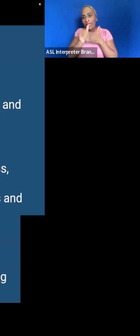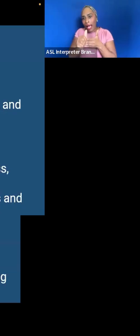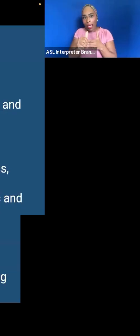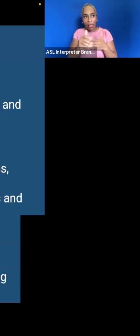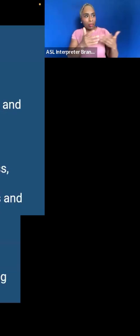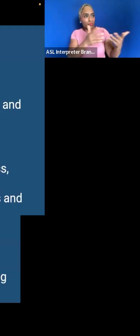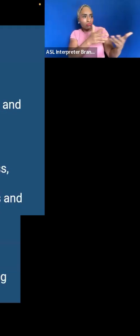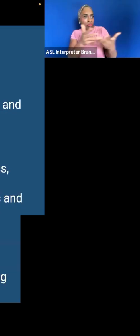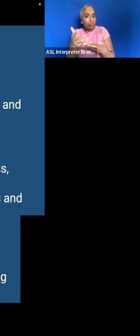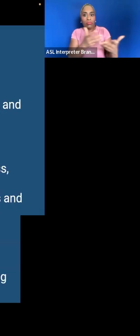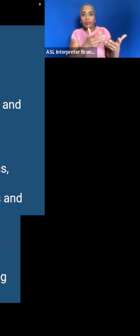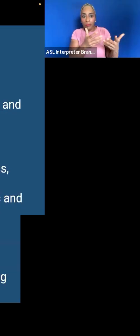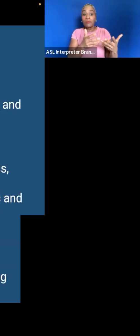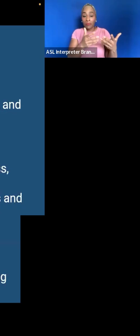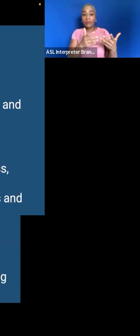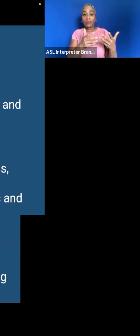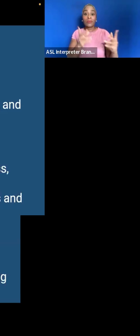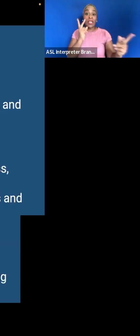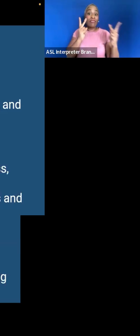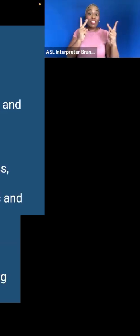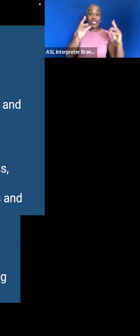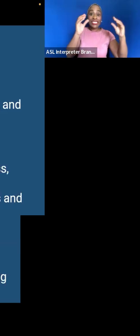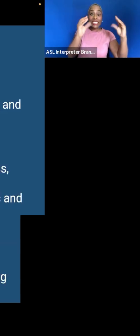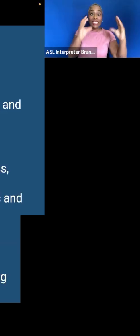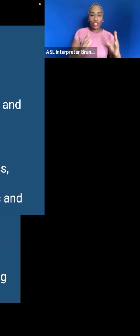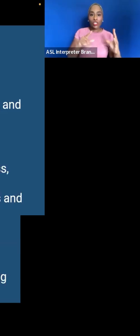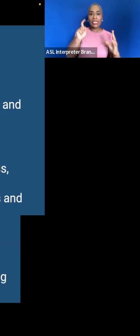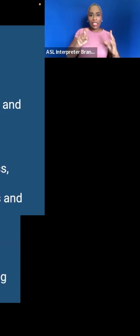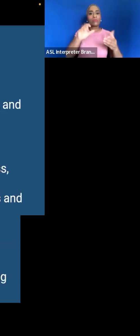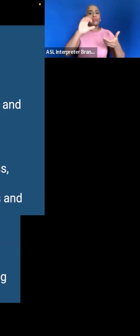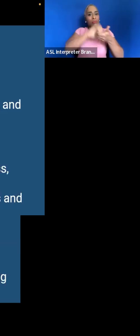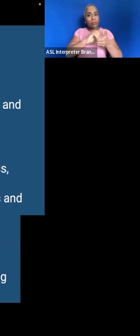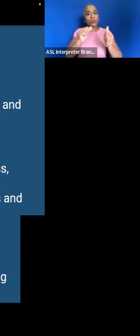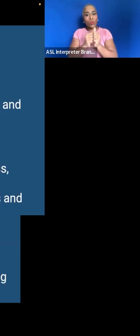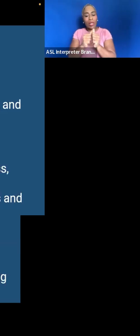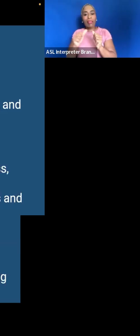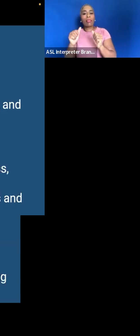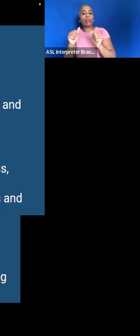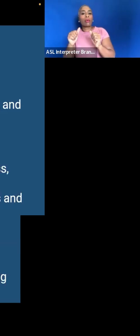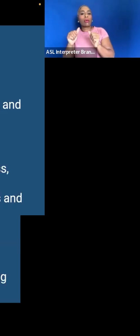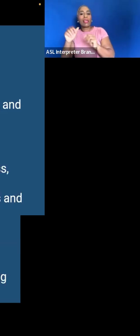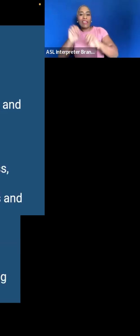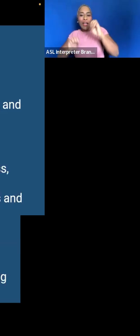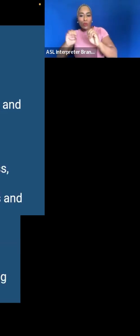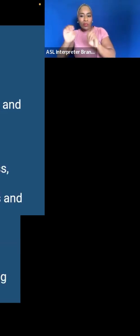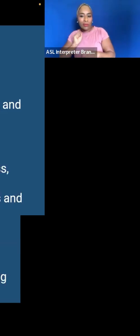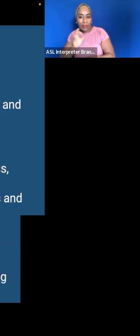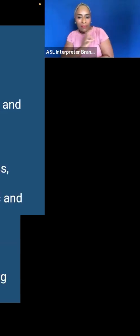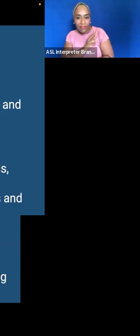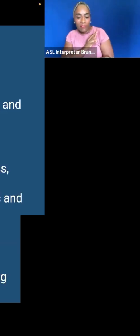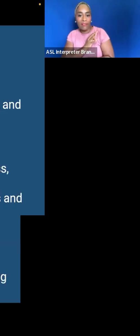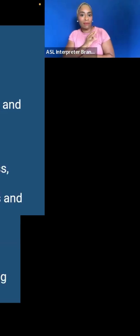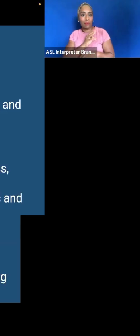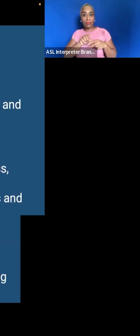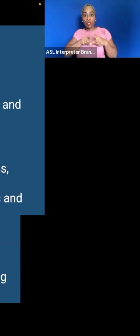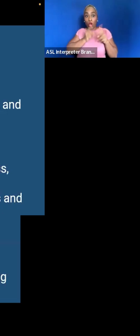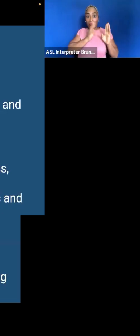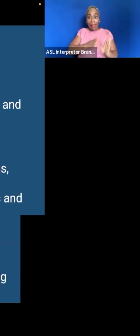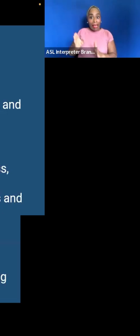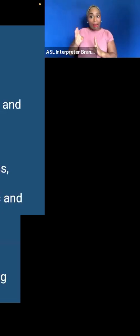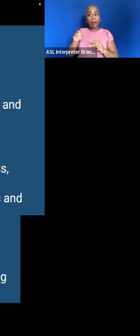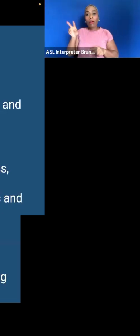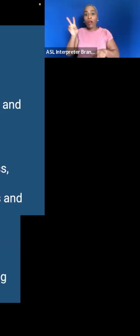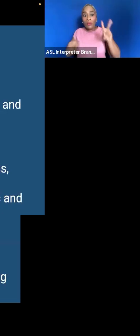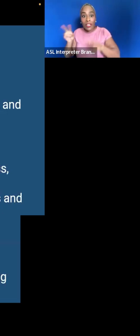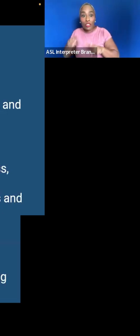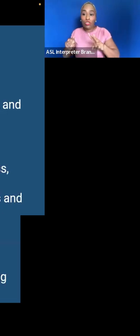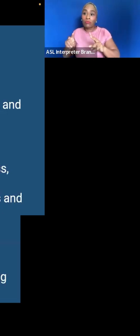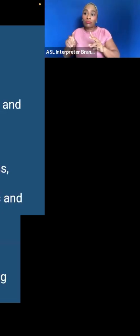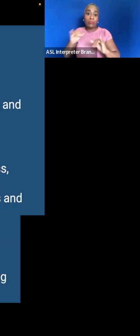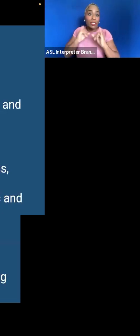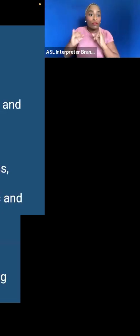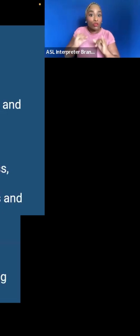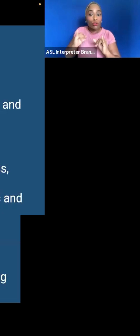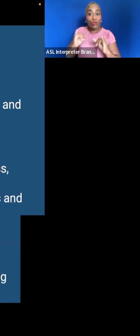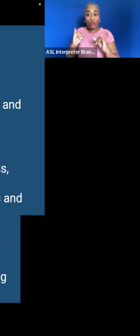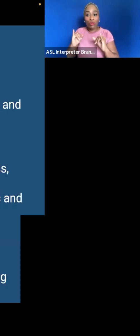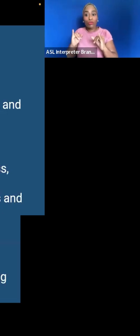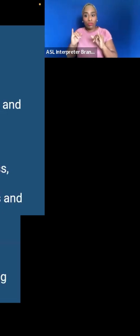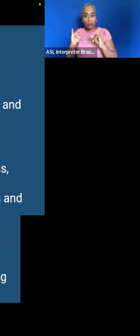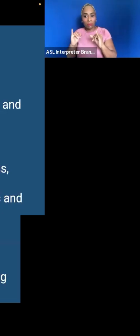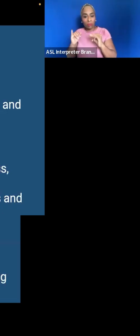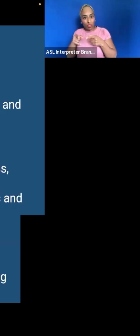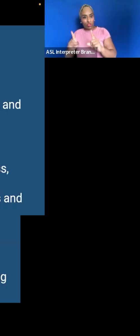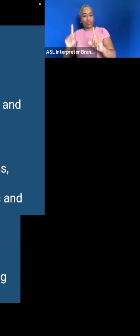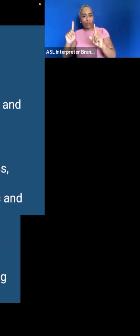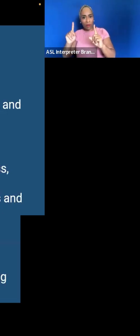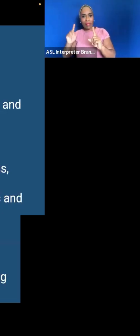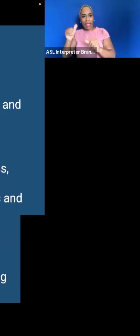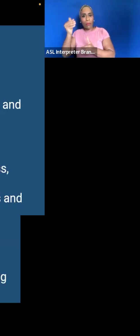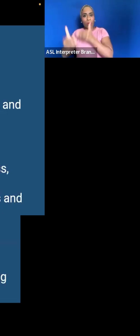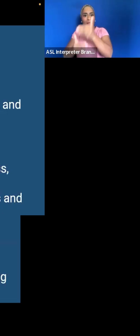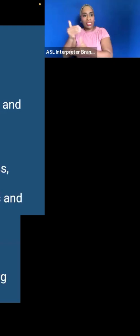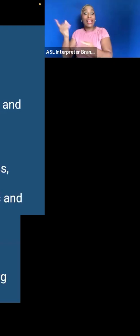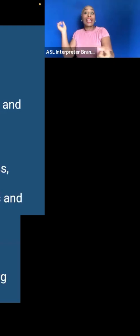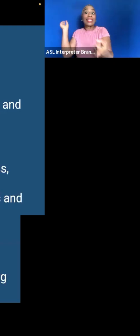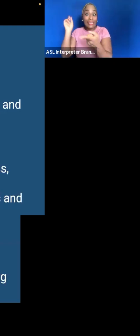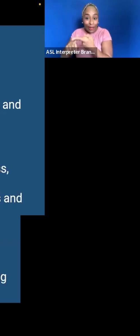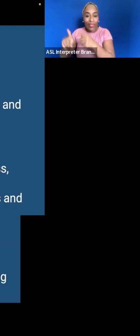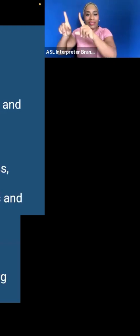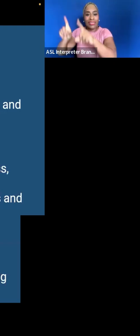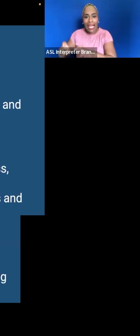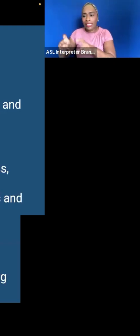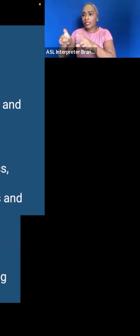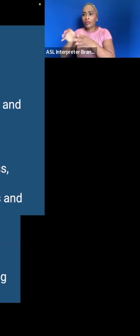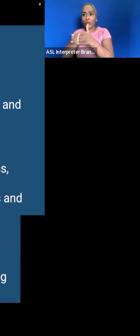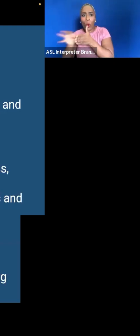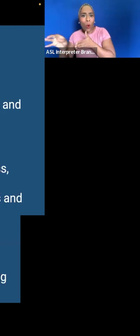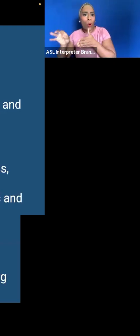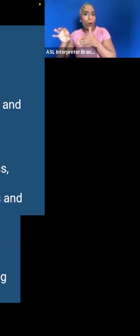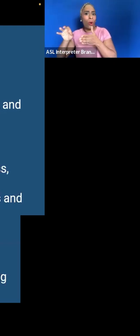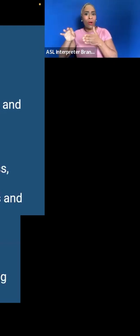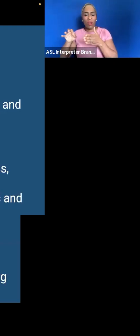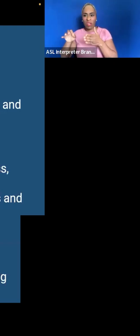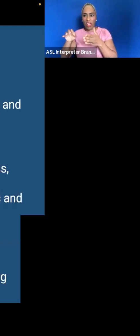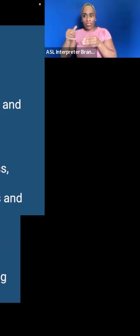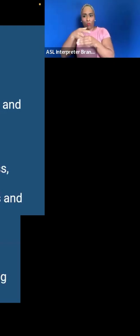Okay, so the vision teacher needs to collaborate with the evaluation staff throughout the process, from planning and the observations and interviews we talked about during that RTI process to that administration of tests and the scoring and interpreting the results and rewriting that report.